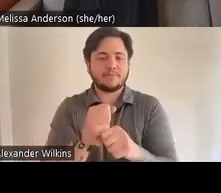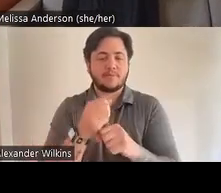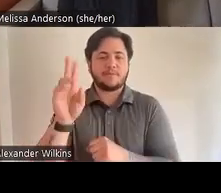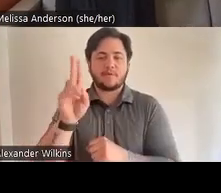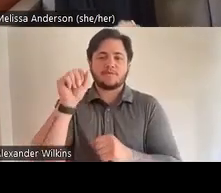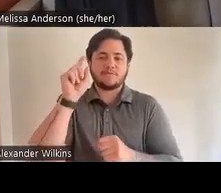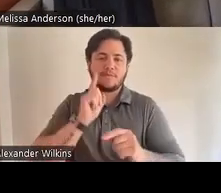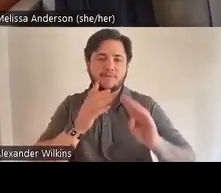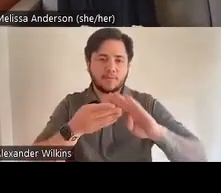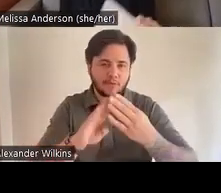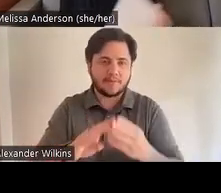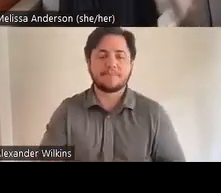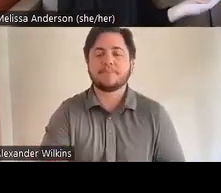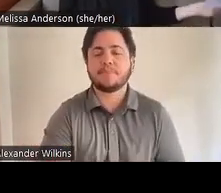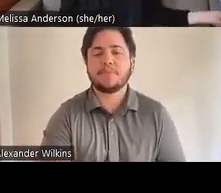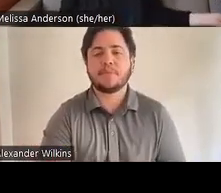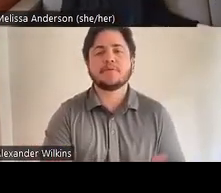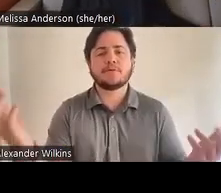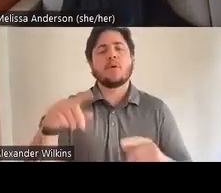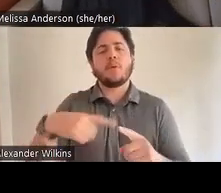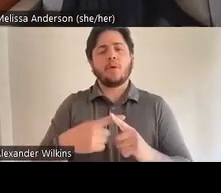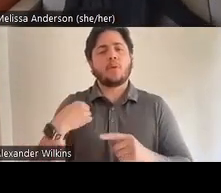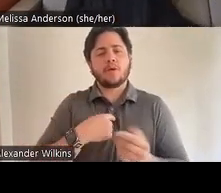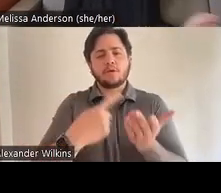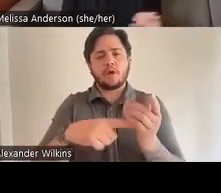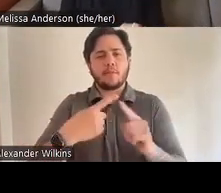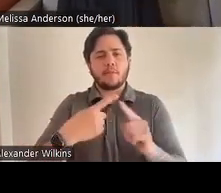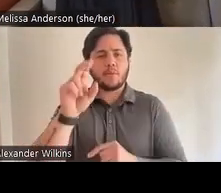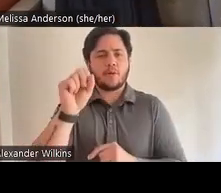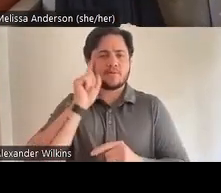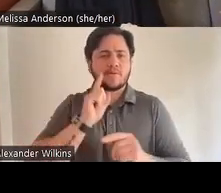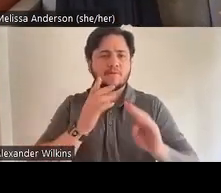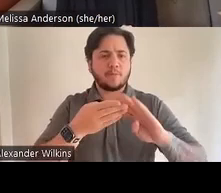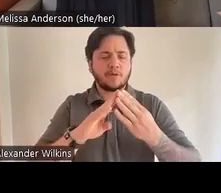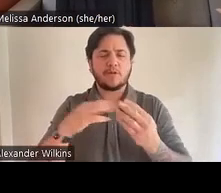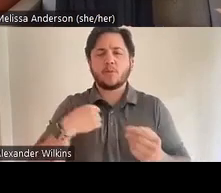you a short summary of the United States Deaf community. When we talk about the